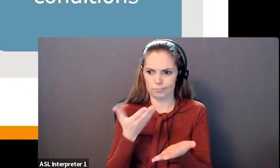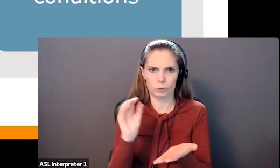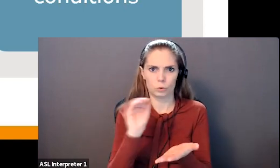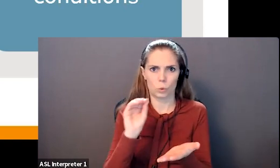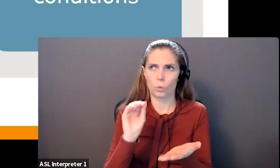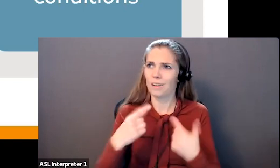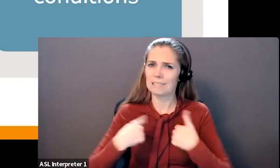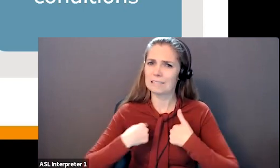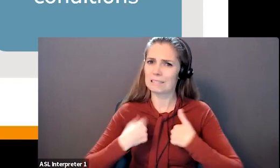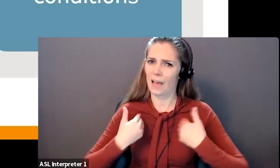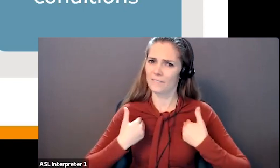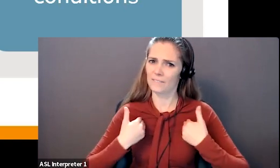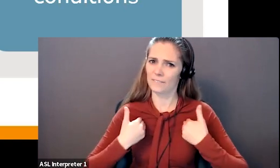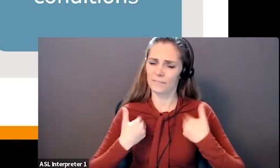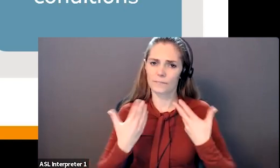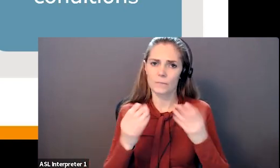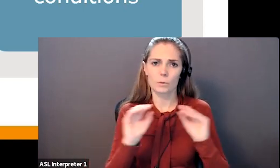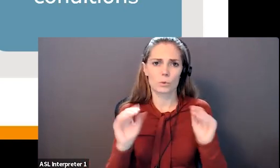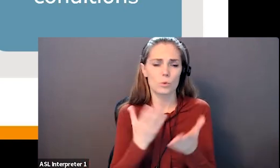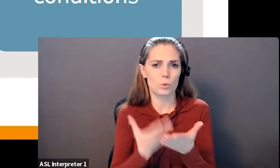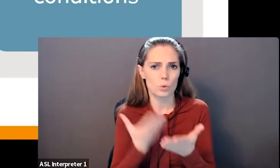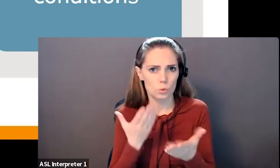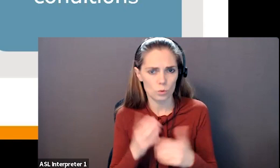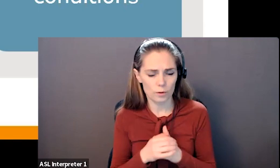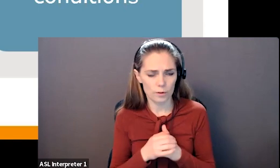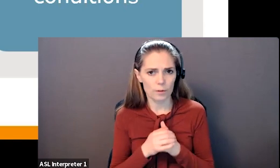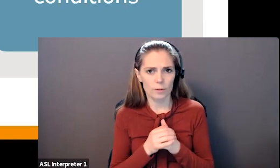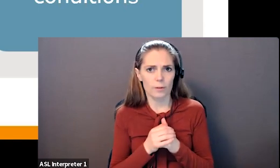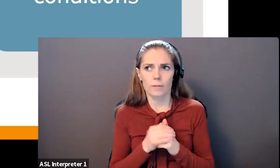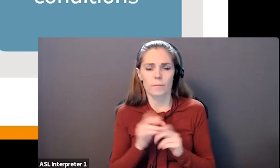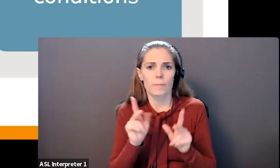similar to what has been said before people are not able to kind of maintain that